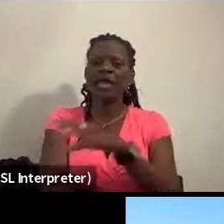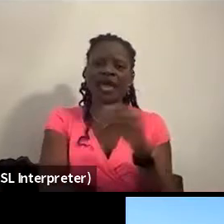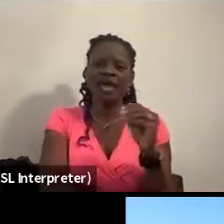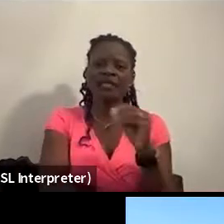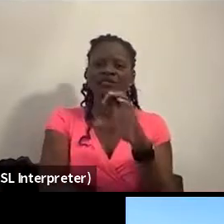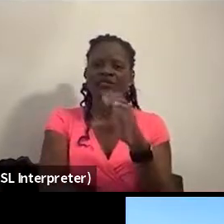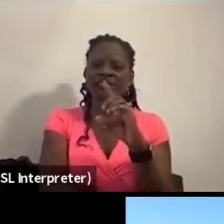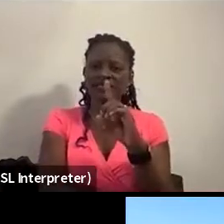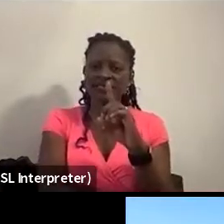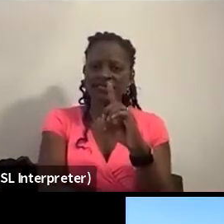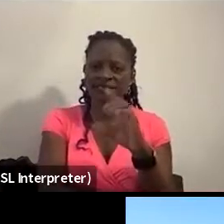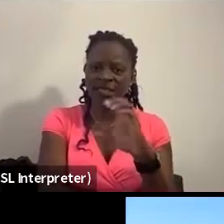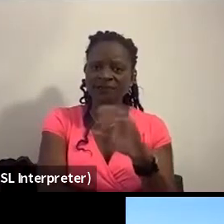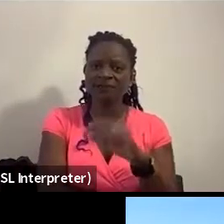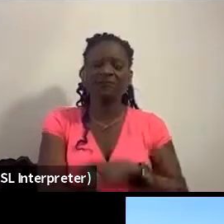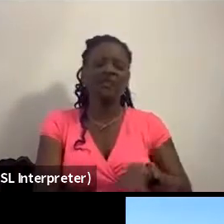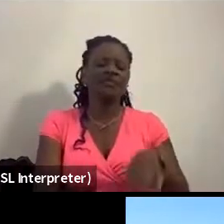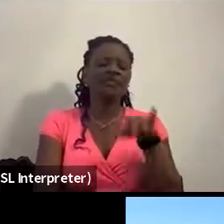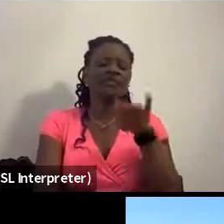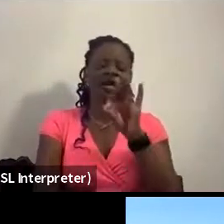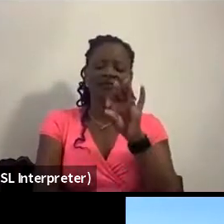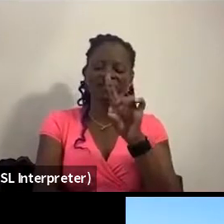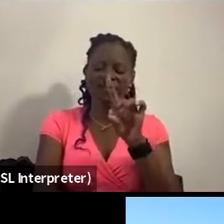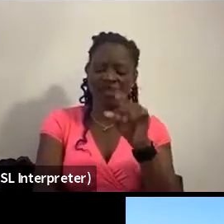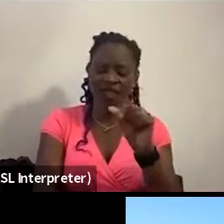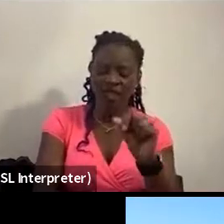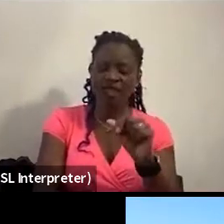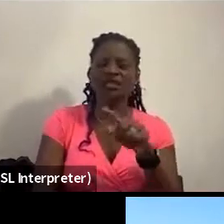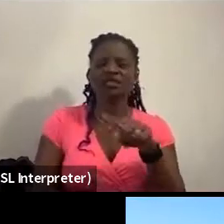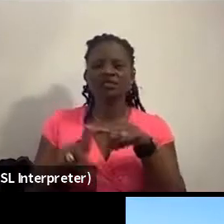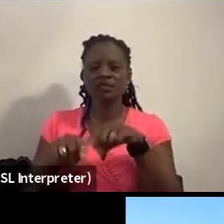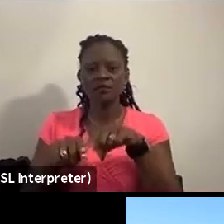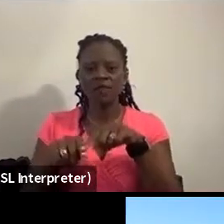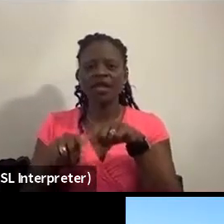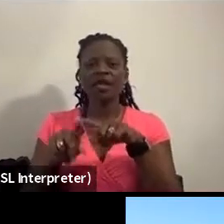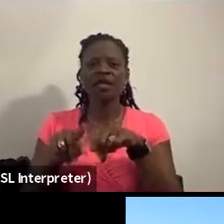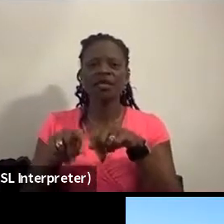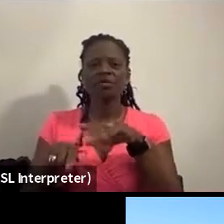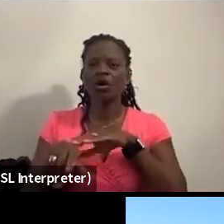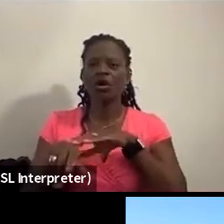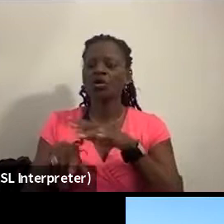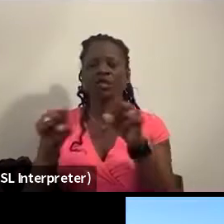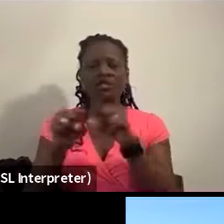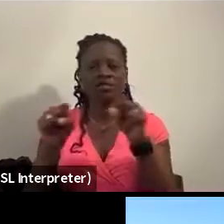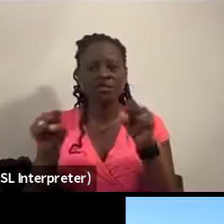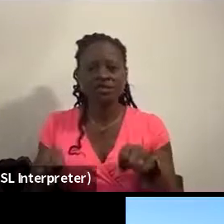rely on in order to catch any sort of trends that are problematic or worrisome